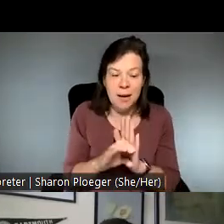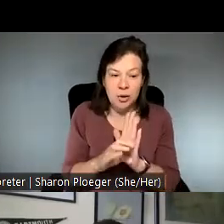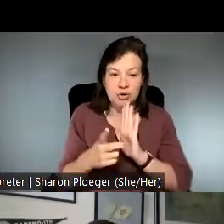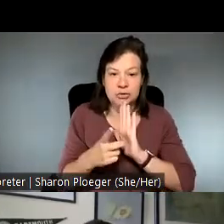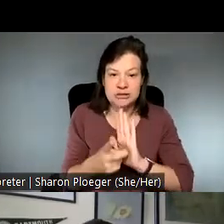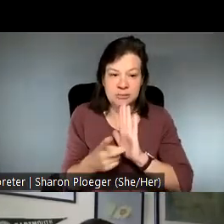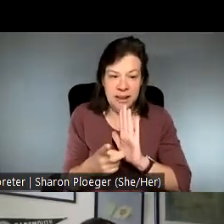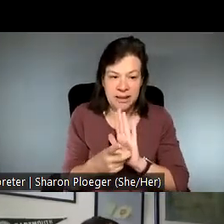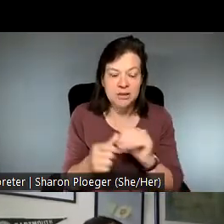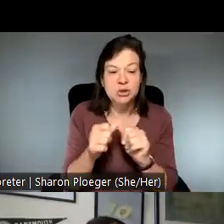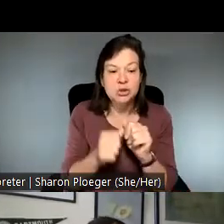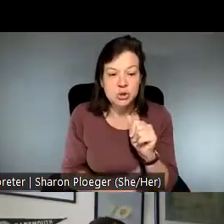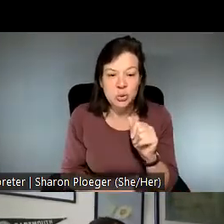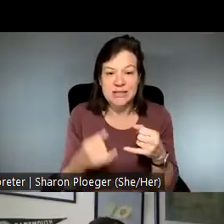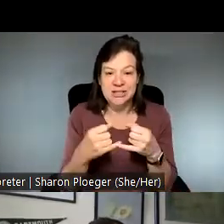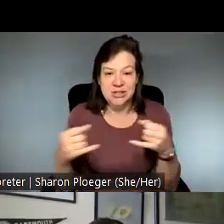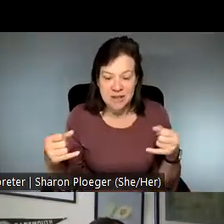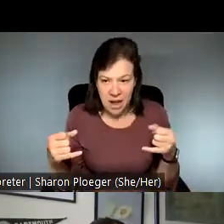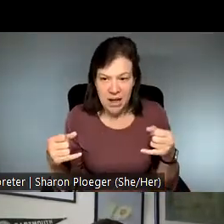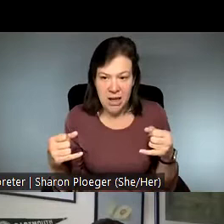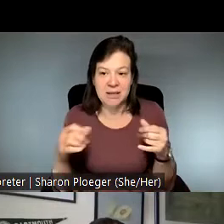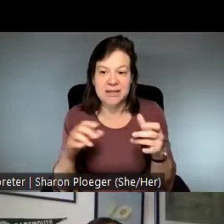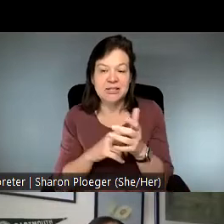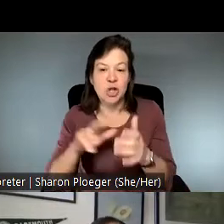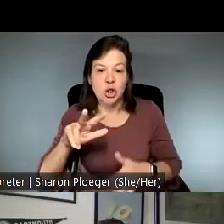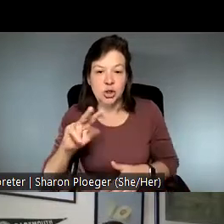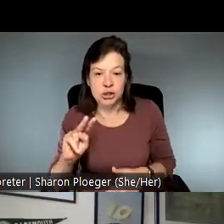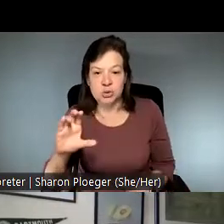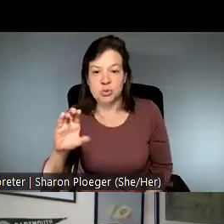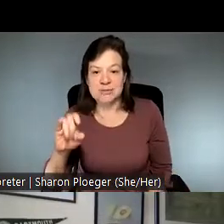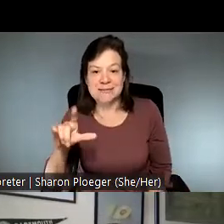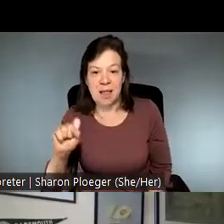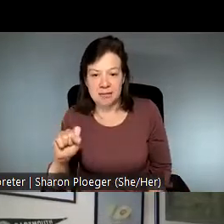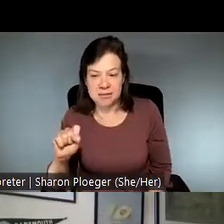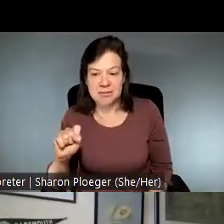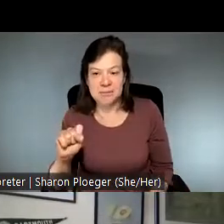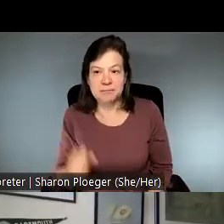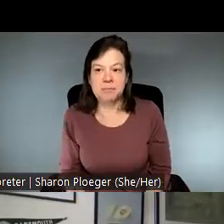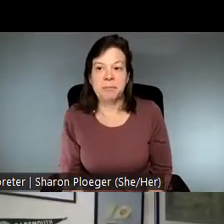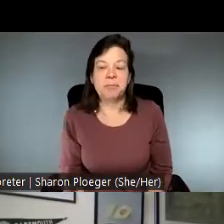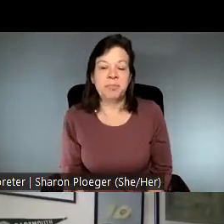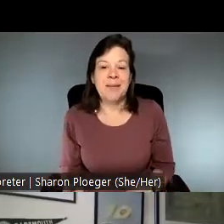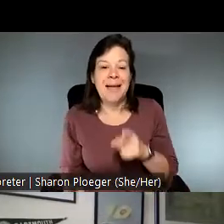So each line of text is 32 cells long, and this is known as a notetaker